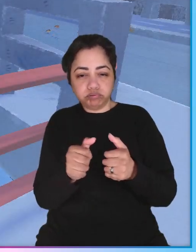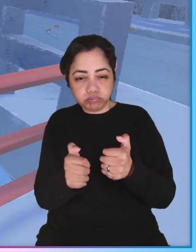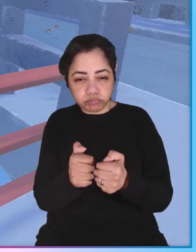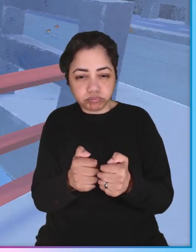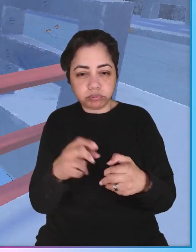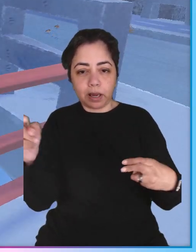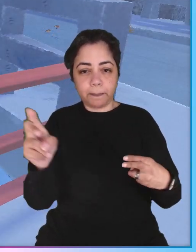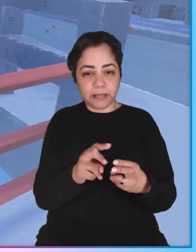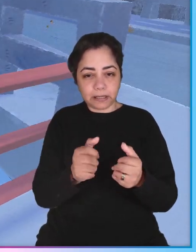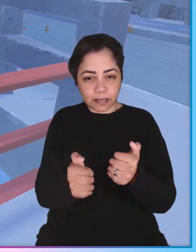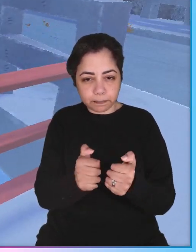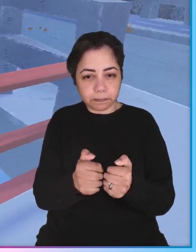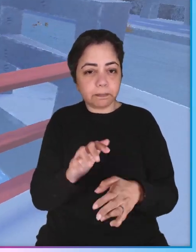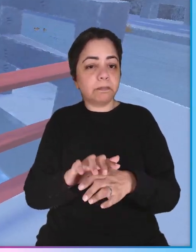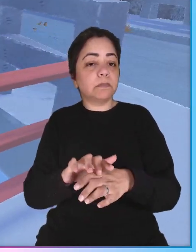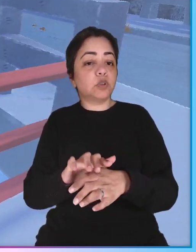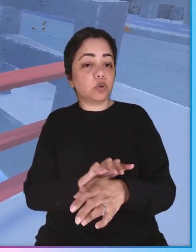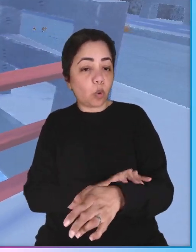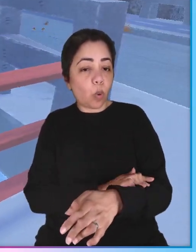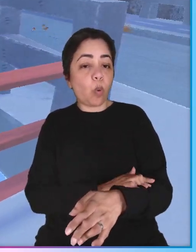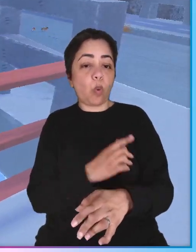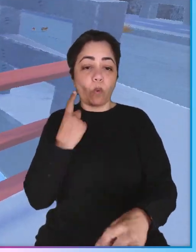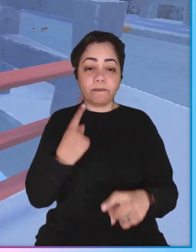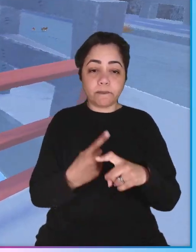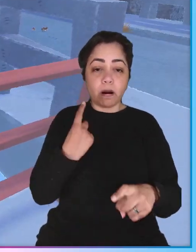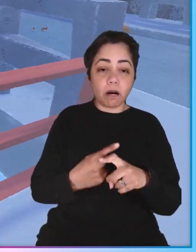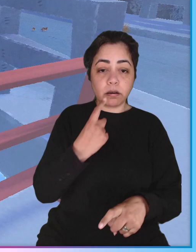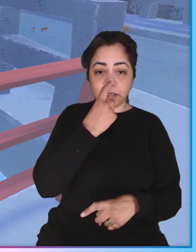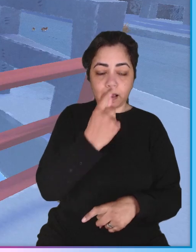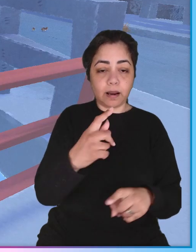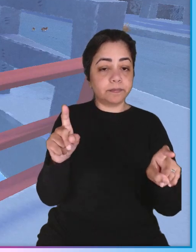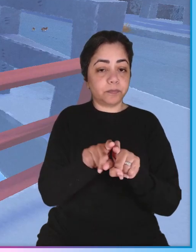There is still a lot of things to work on before the game is finished, but some planned